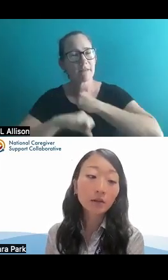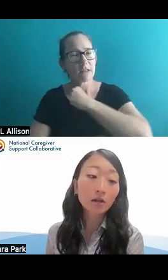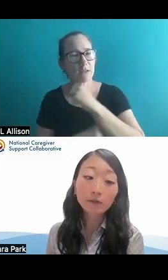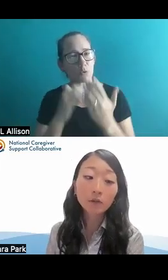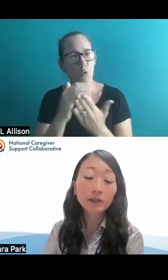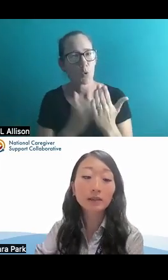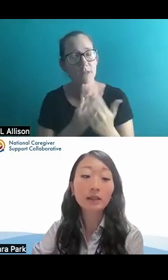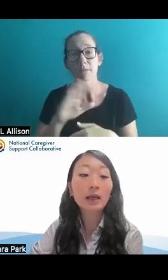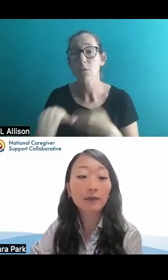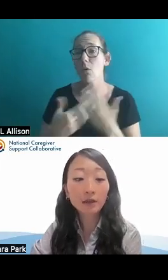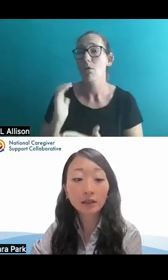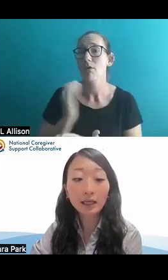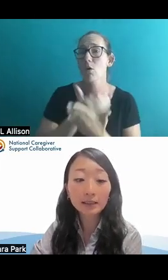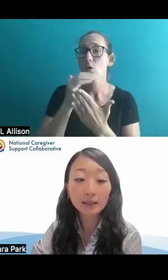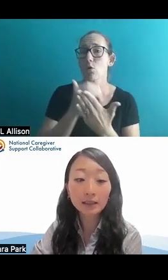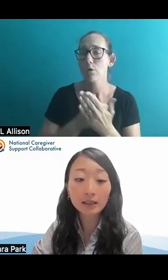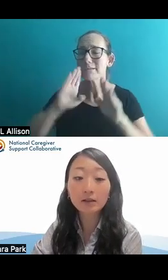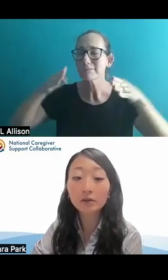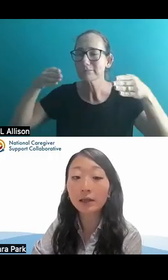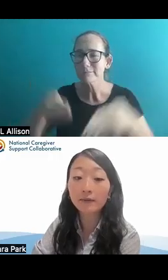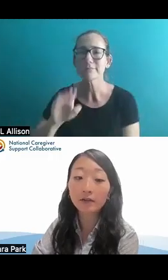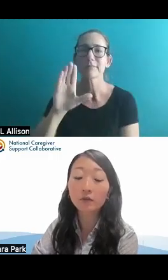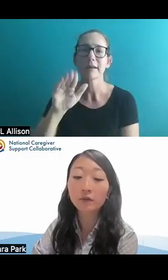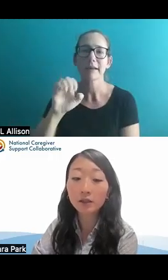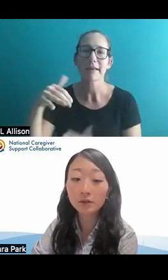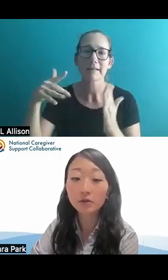All of our courses lean heavily on case studies and include live-action videos to